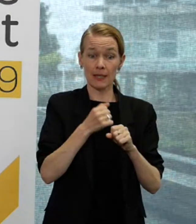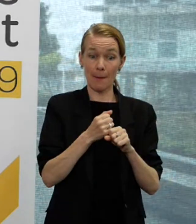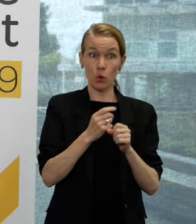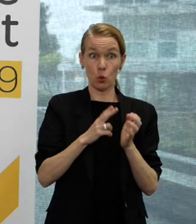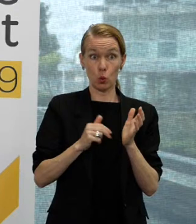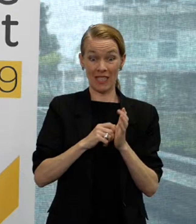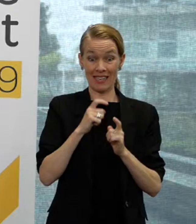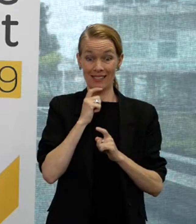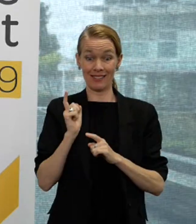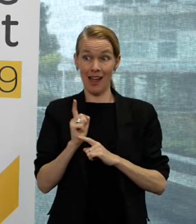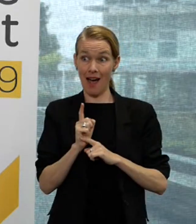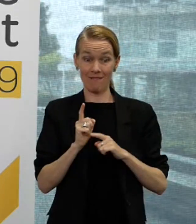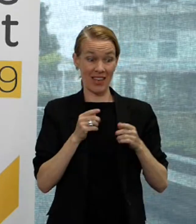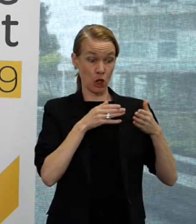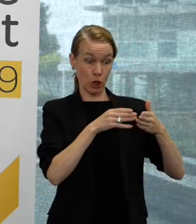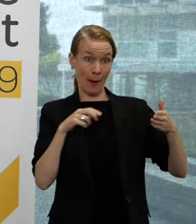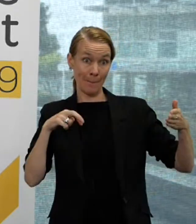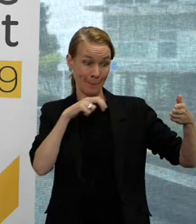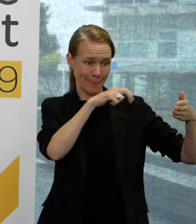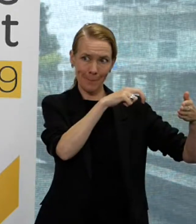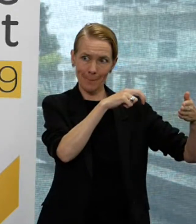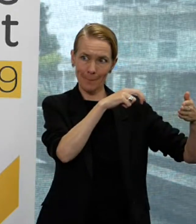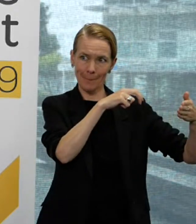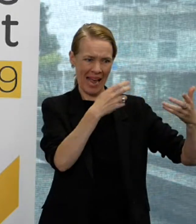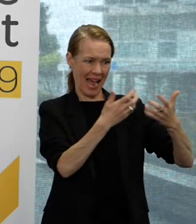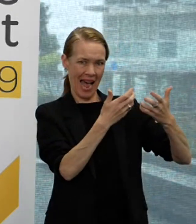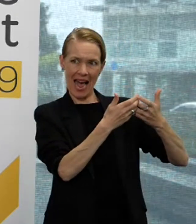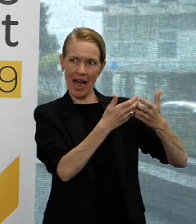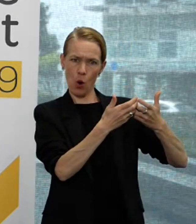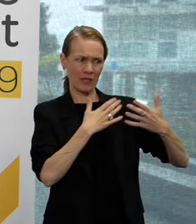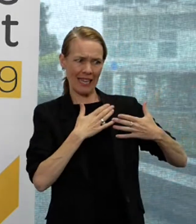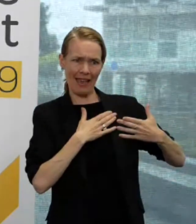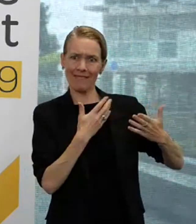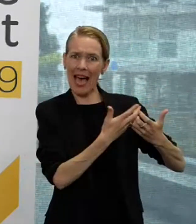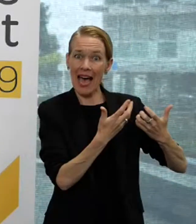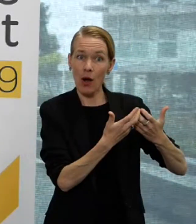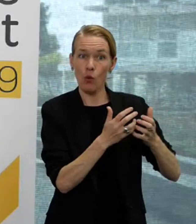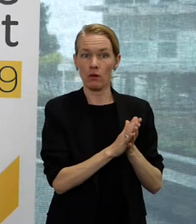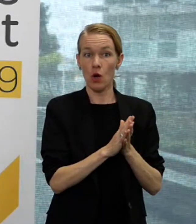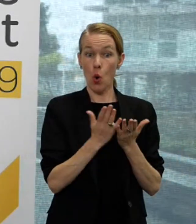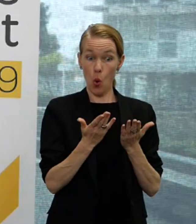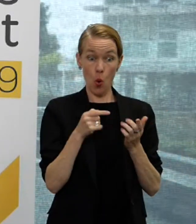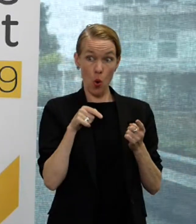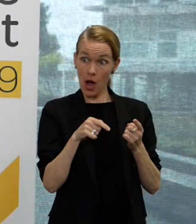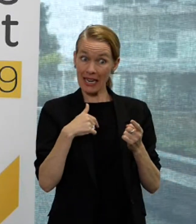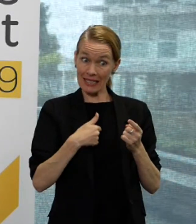work on board those ships, and also the nature of the testing. For example, if they go onboard ships do we,